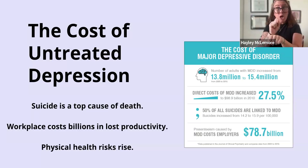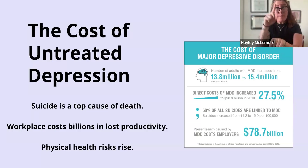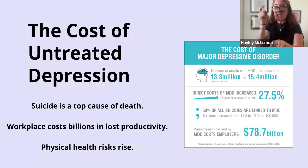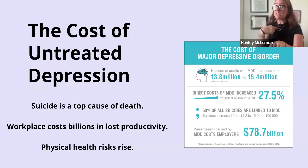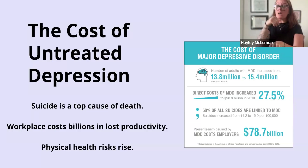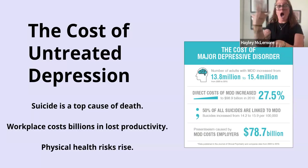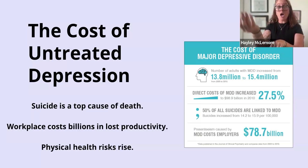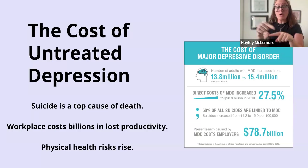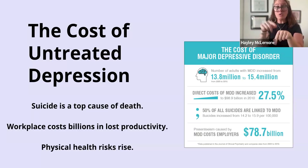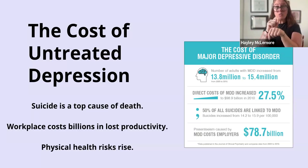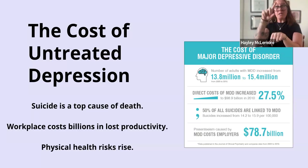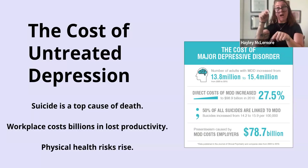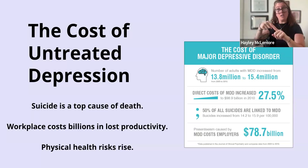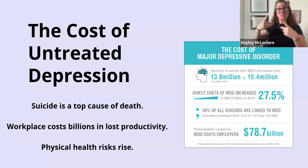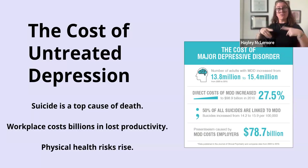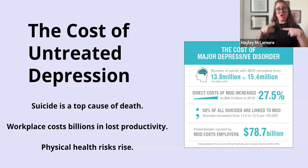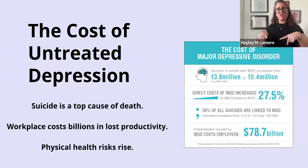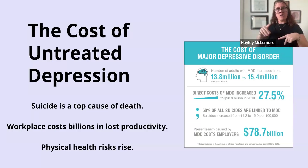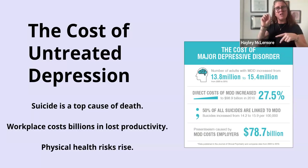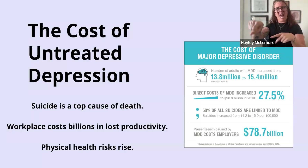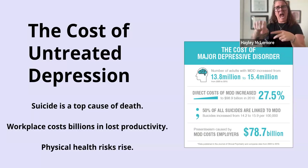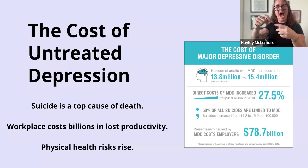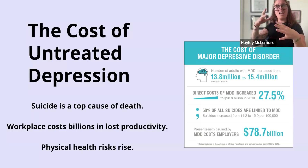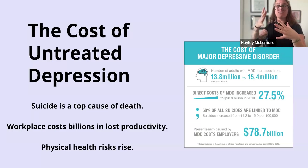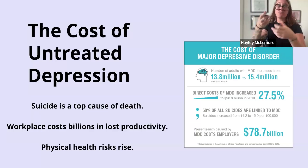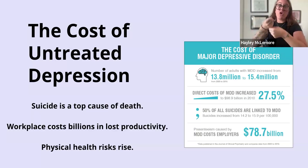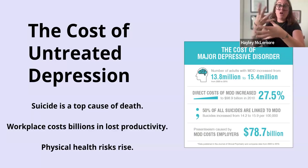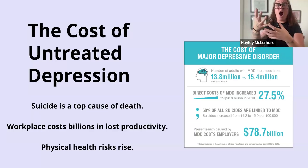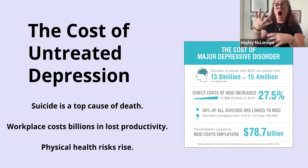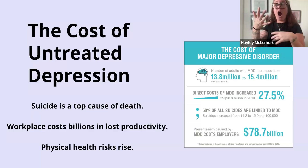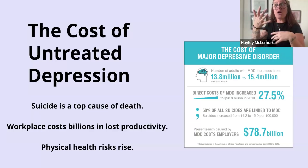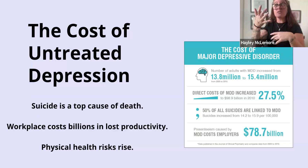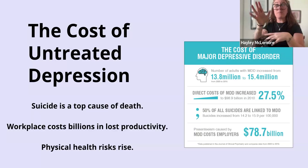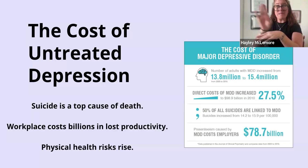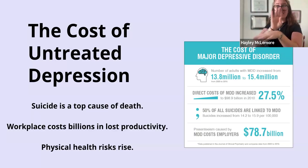And in the workplace, it would impact drastically. If people are untreated and not depressed,